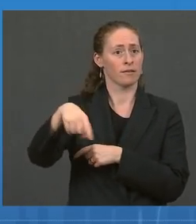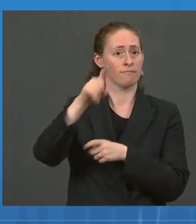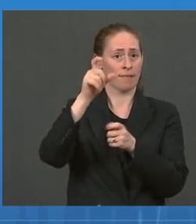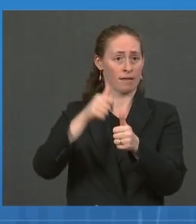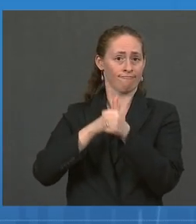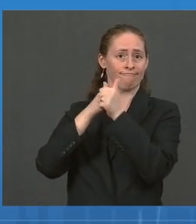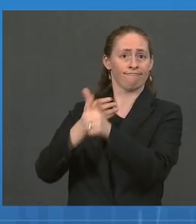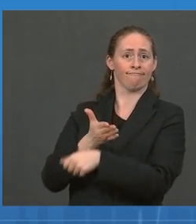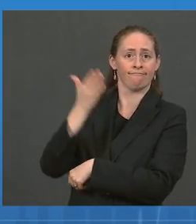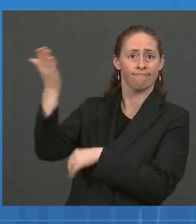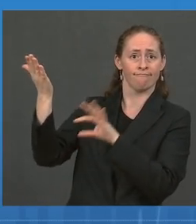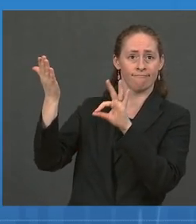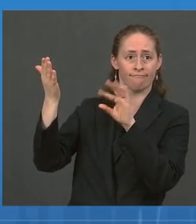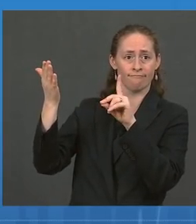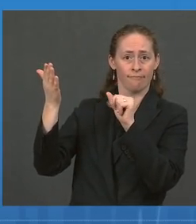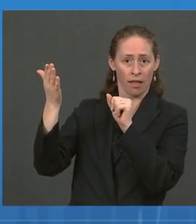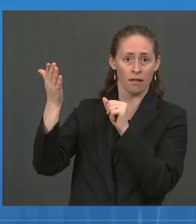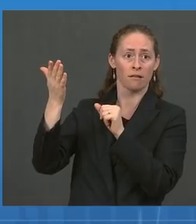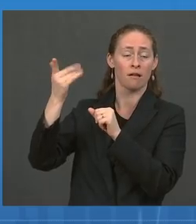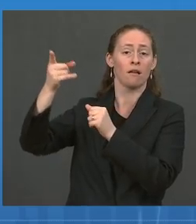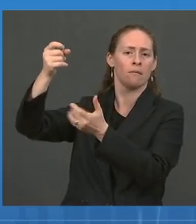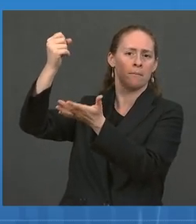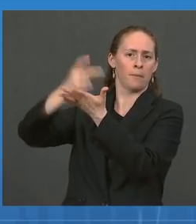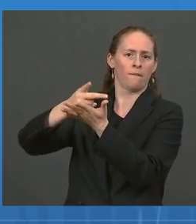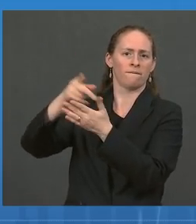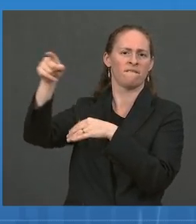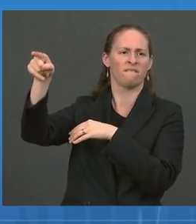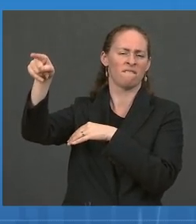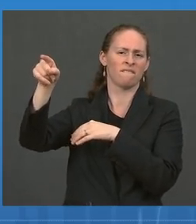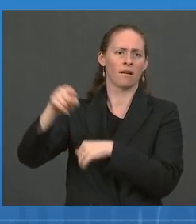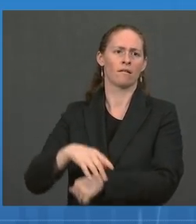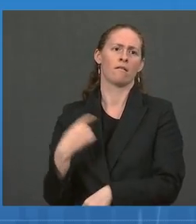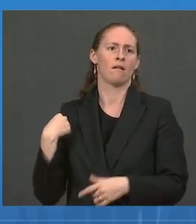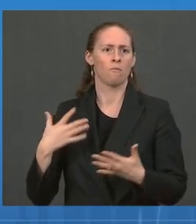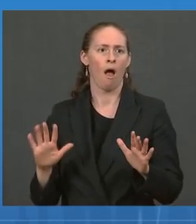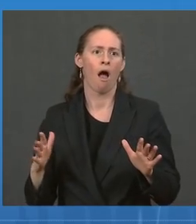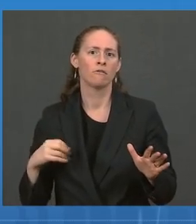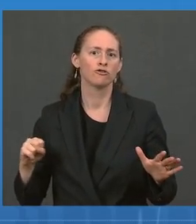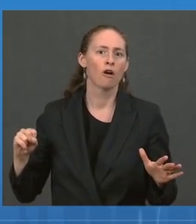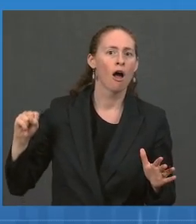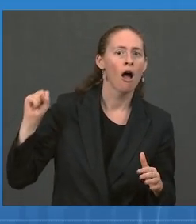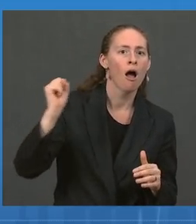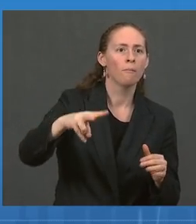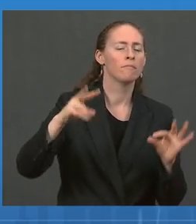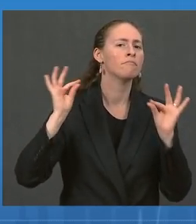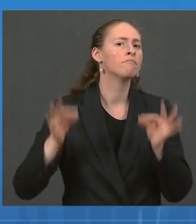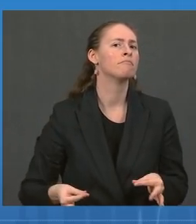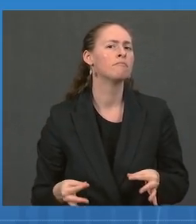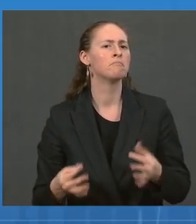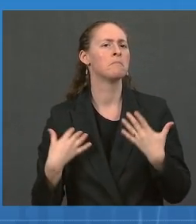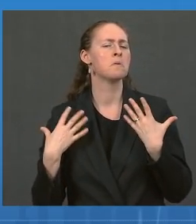for their regulatory approval. So you don't want to get ahead of the FDA, but at least that's where the data are right now.